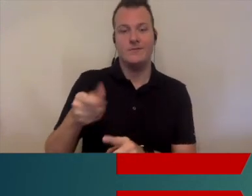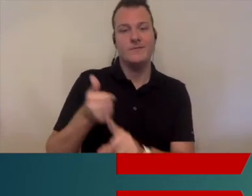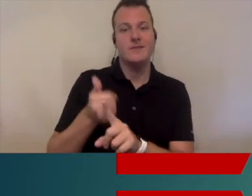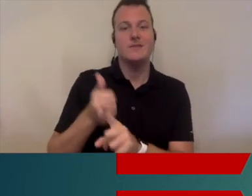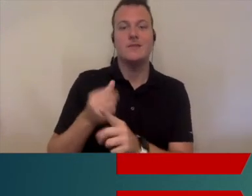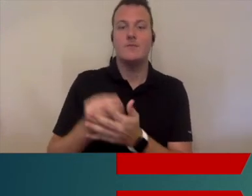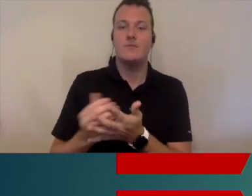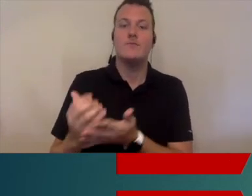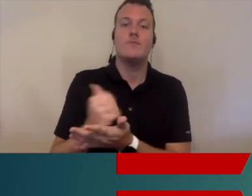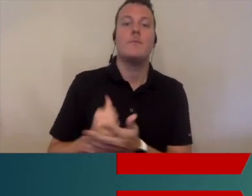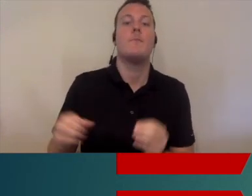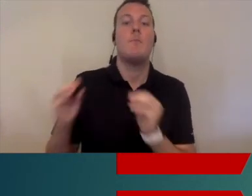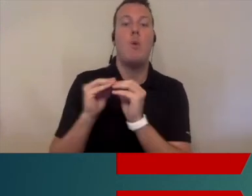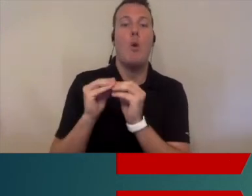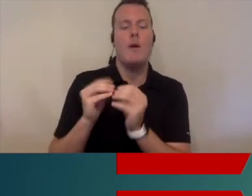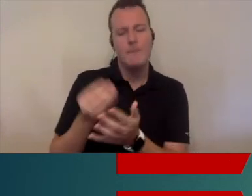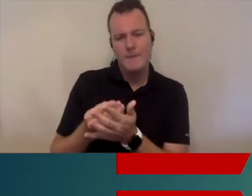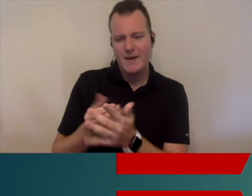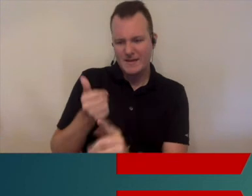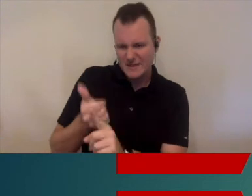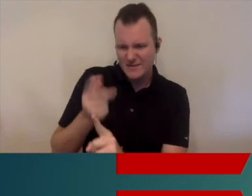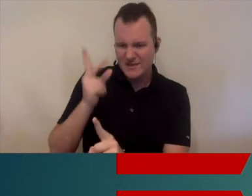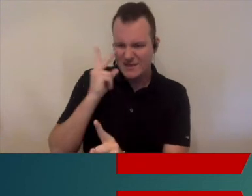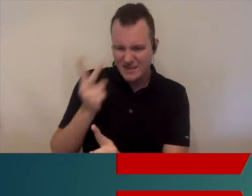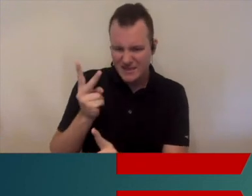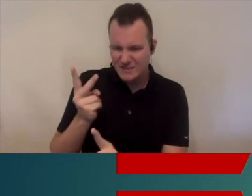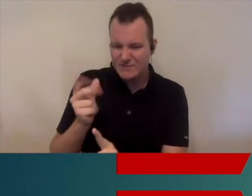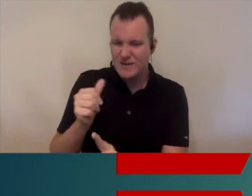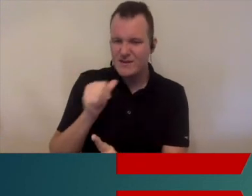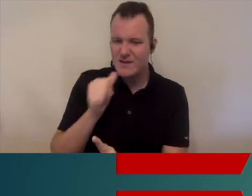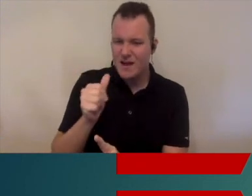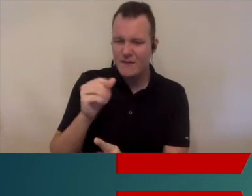lot more even though the money didn't look quite as big in terms of the